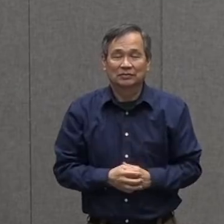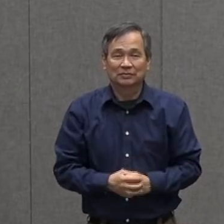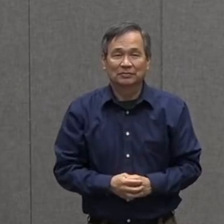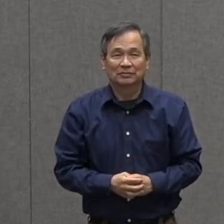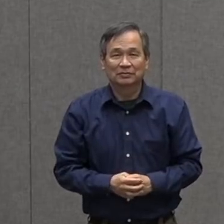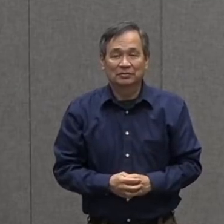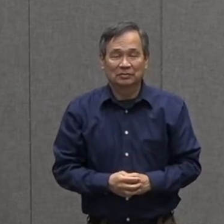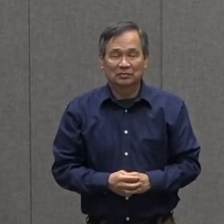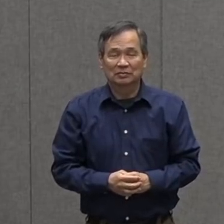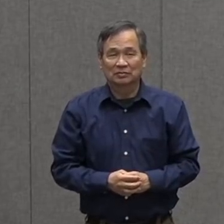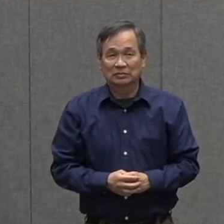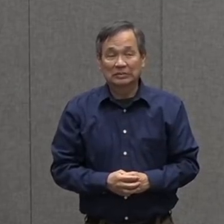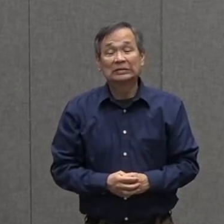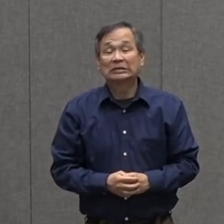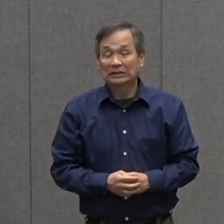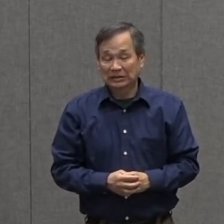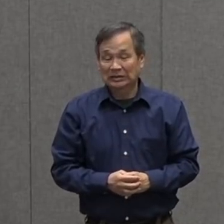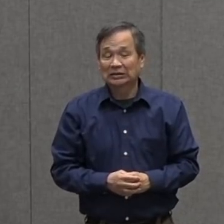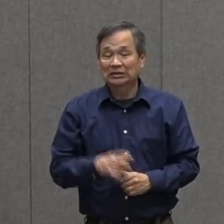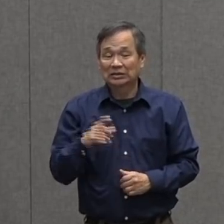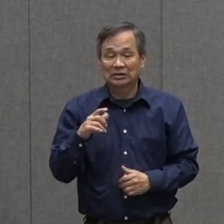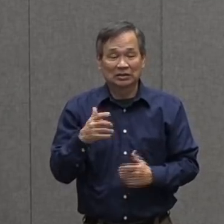I have a feeling that's gonna be a problem for all those birds.